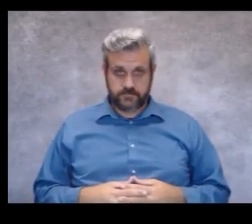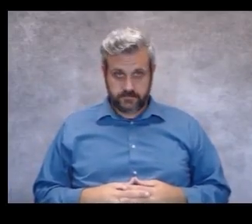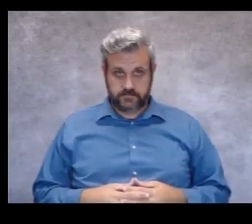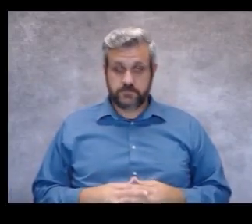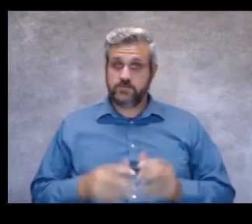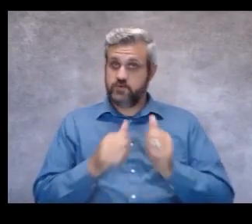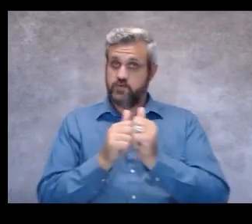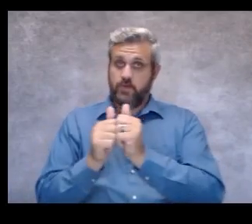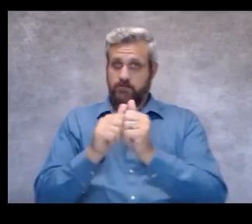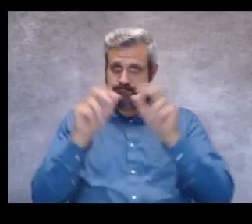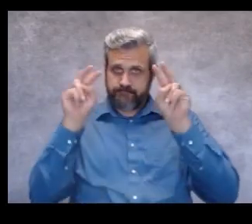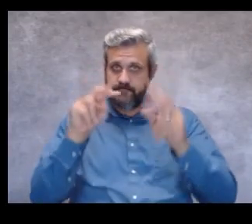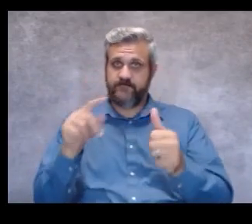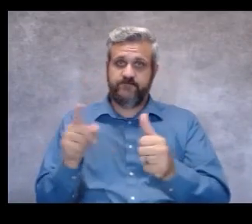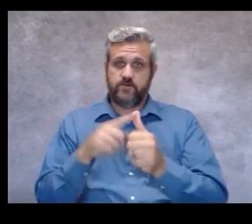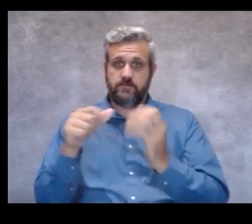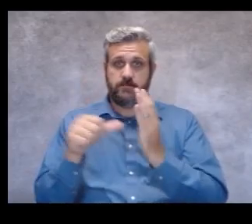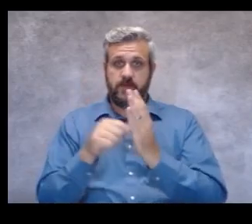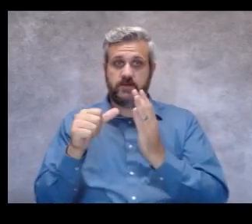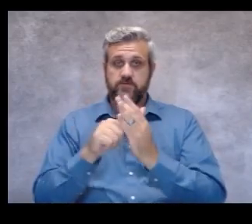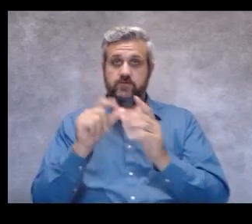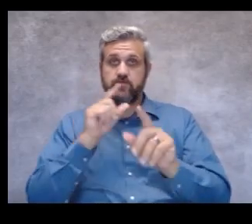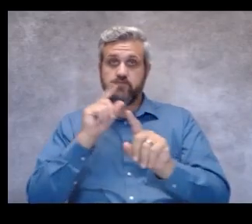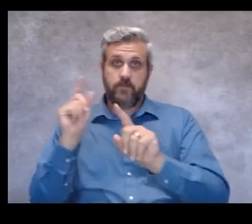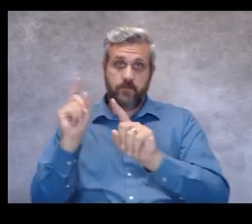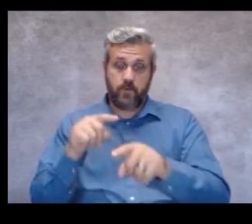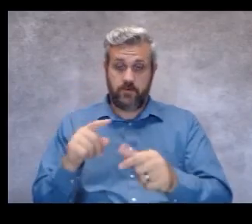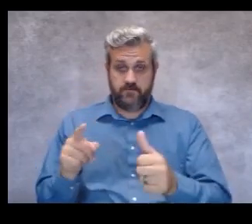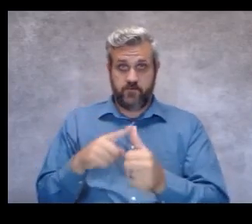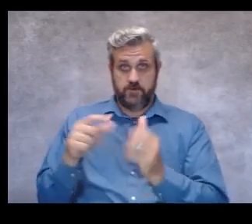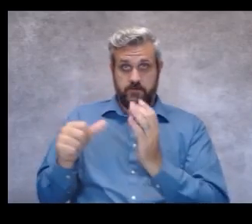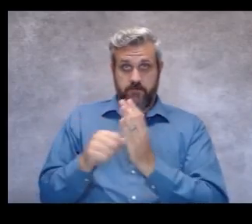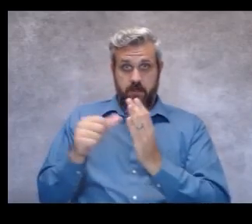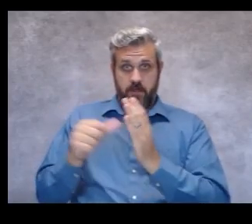Let's look together at the first page of the report. The first page gives a